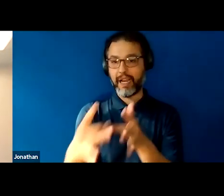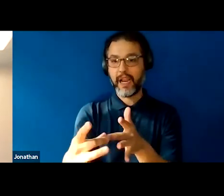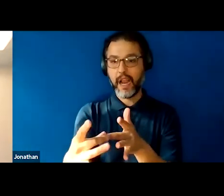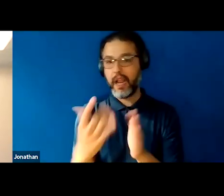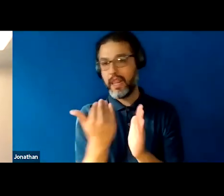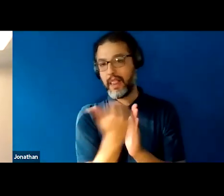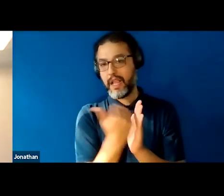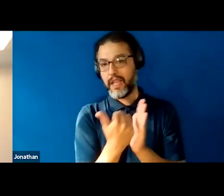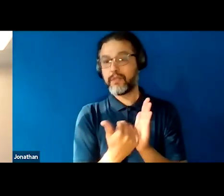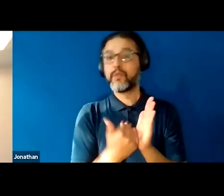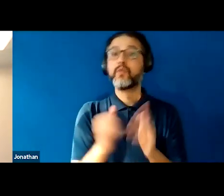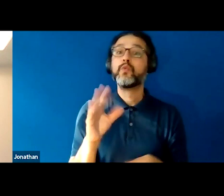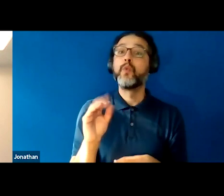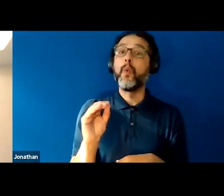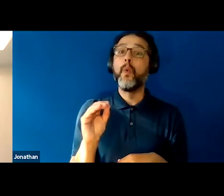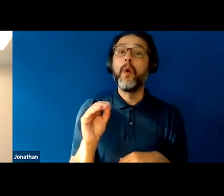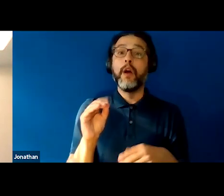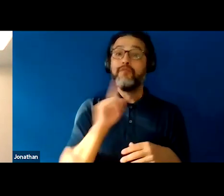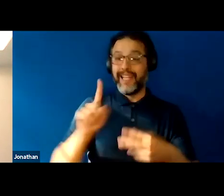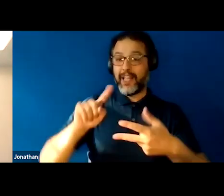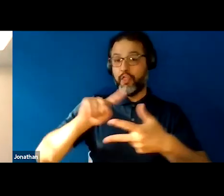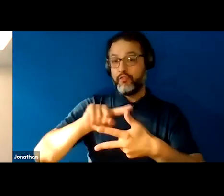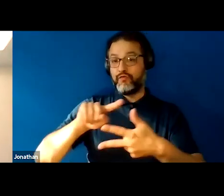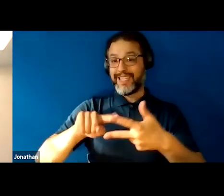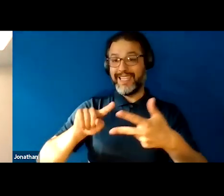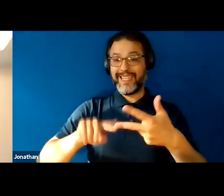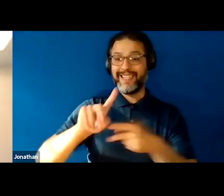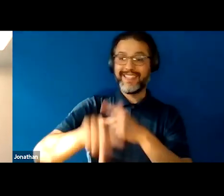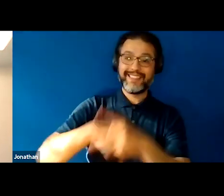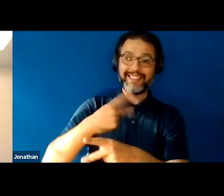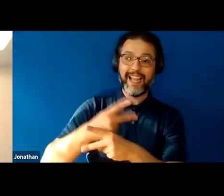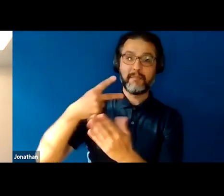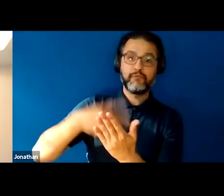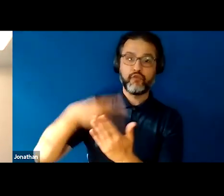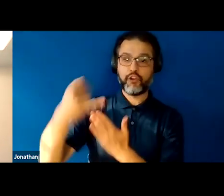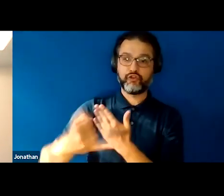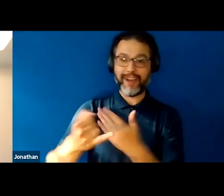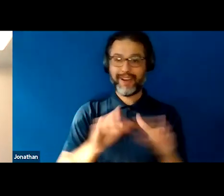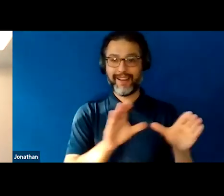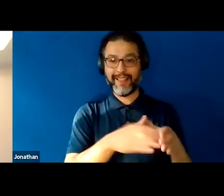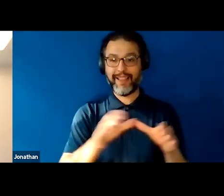So the quick overview is going to be 3 types of project classifications. But we’ll get there in a moment.